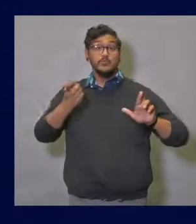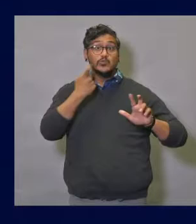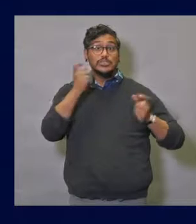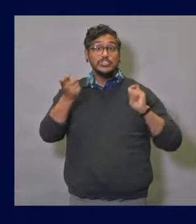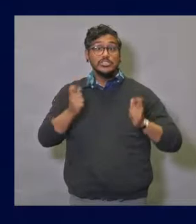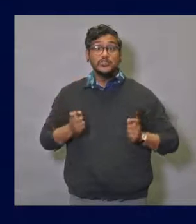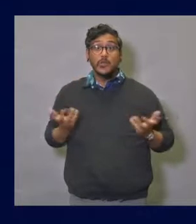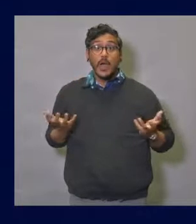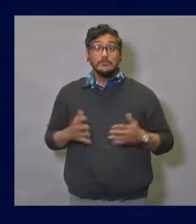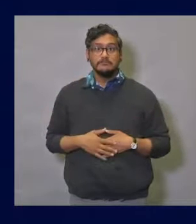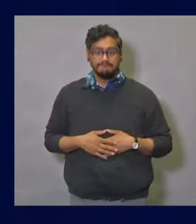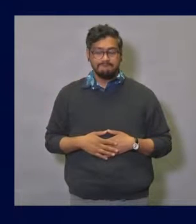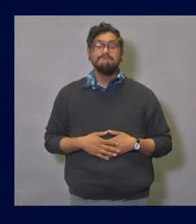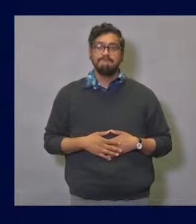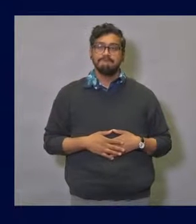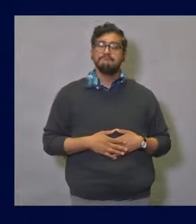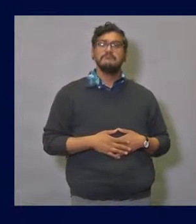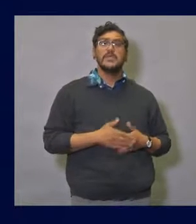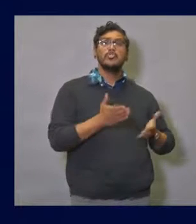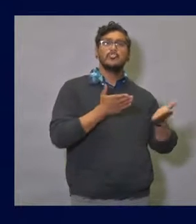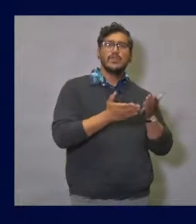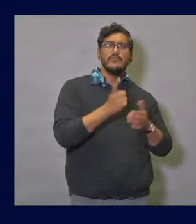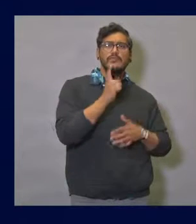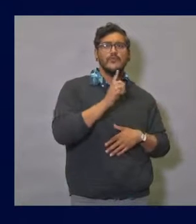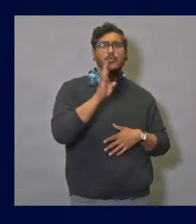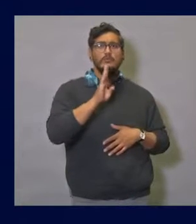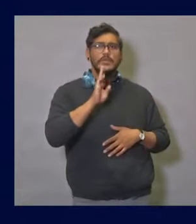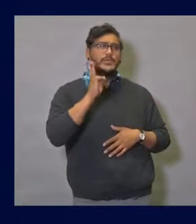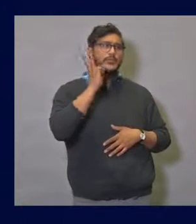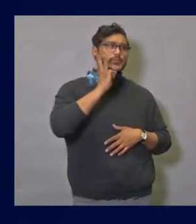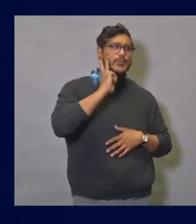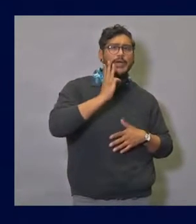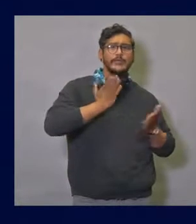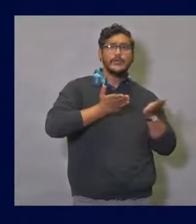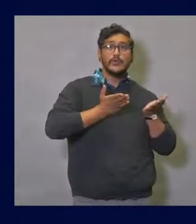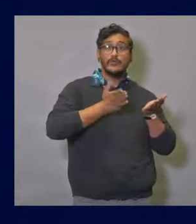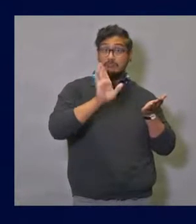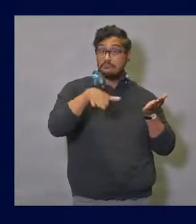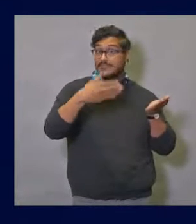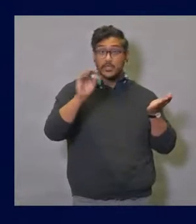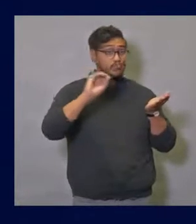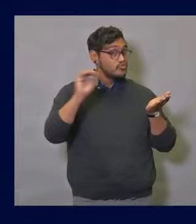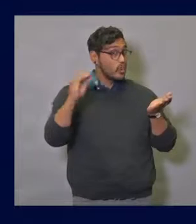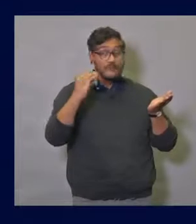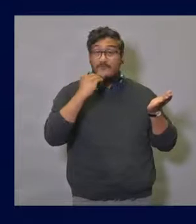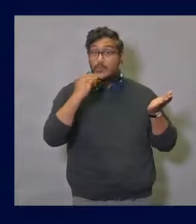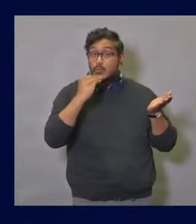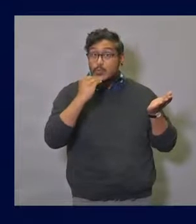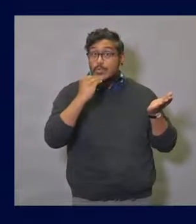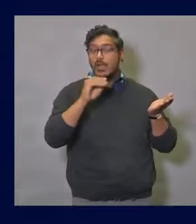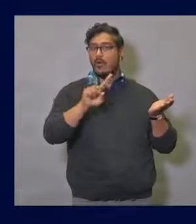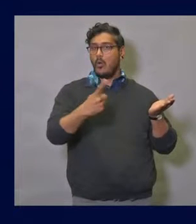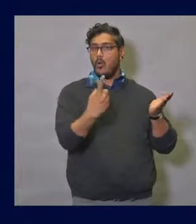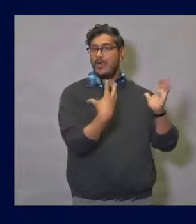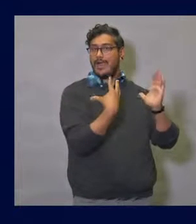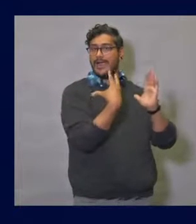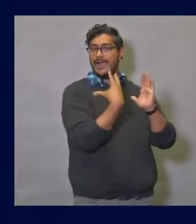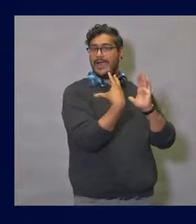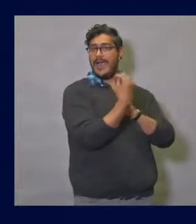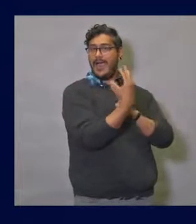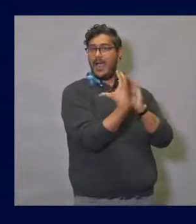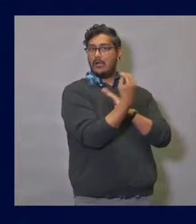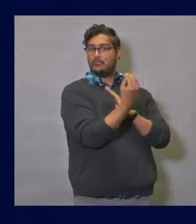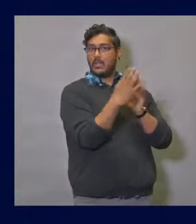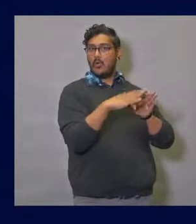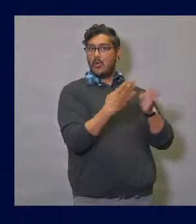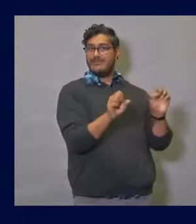DE MARZO Y ENTRÓ EN VIGOR EL 20